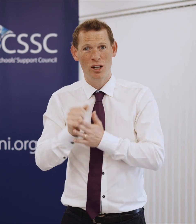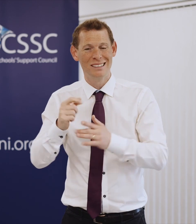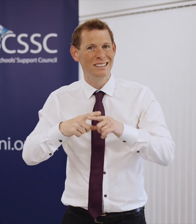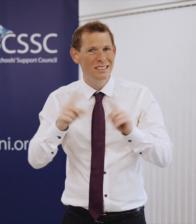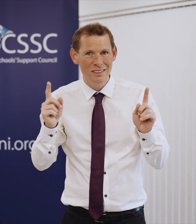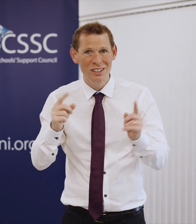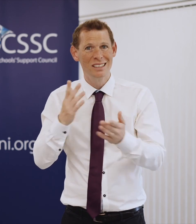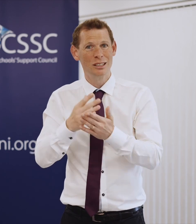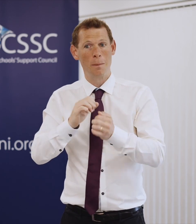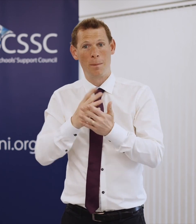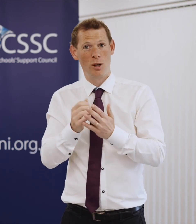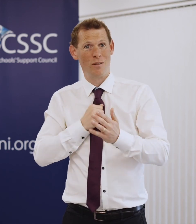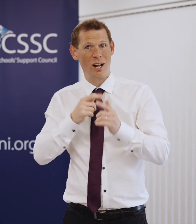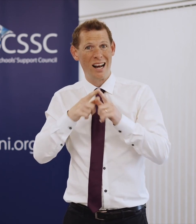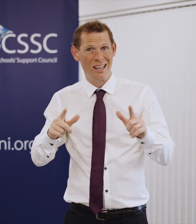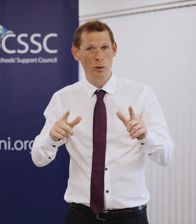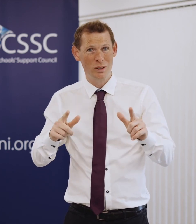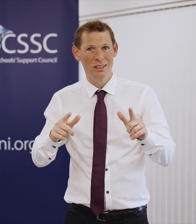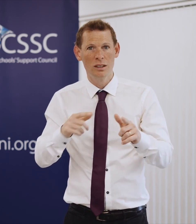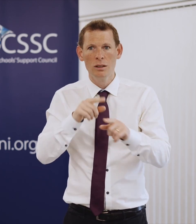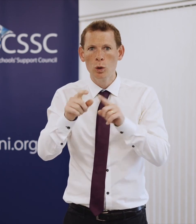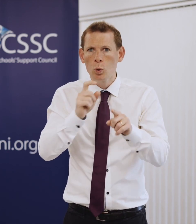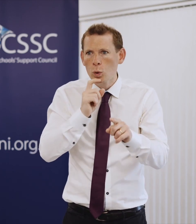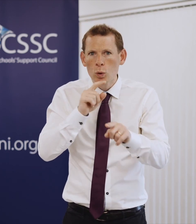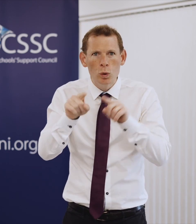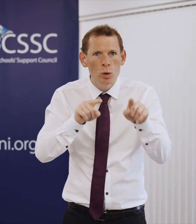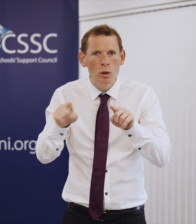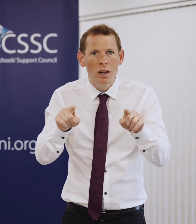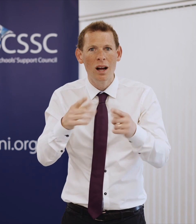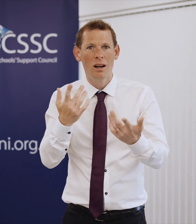deaf culture it's completely appropriate and it's part of our language. You have to point